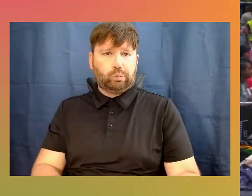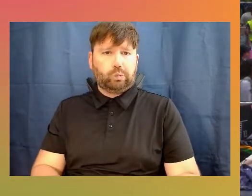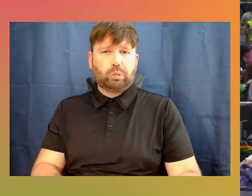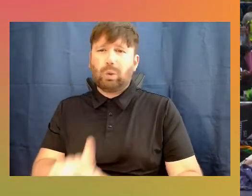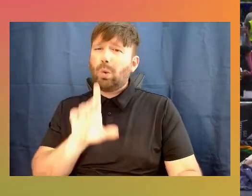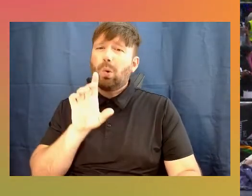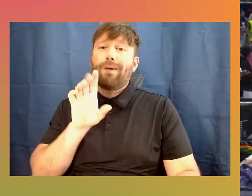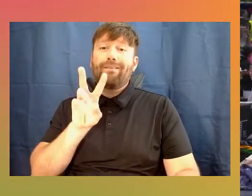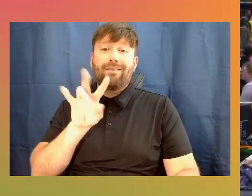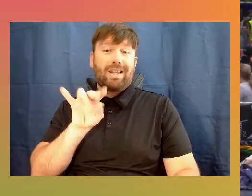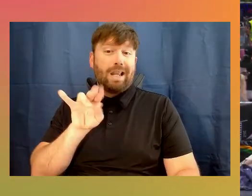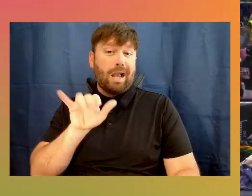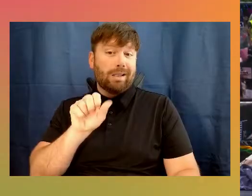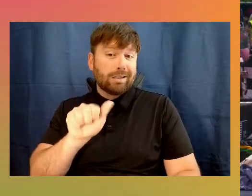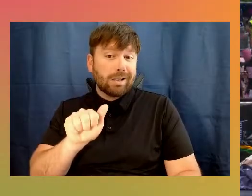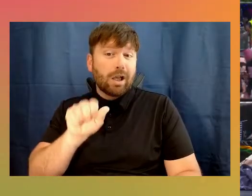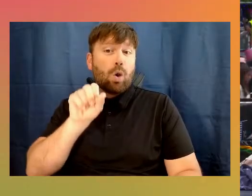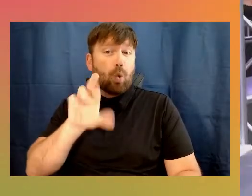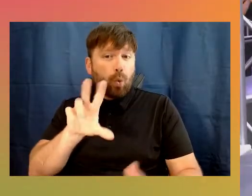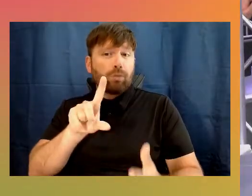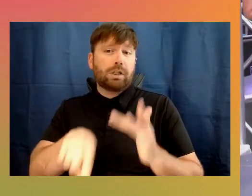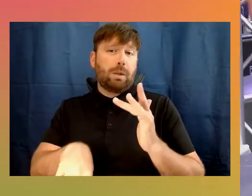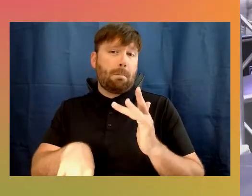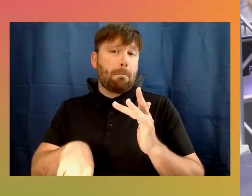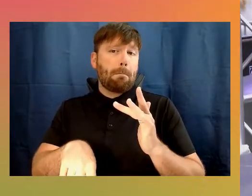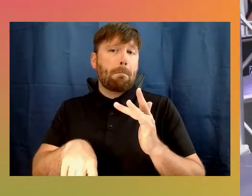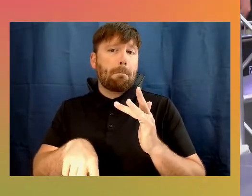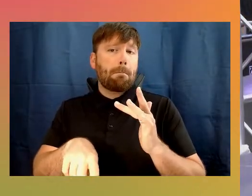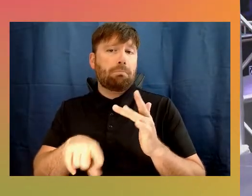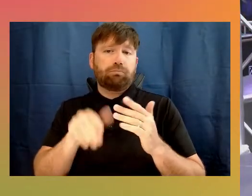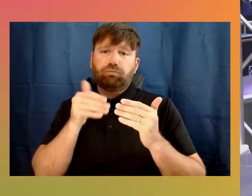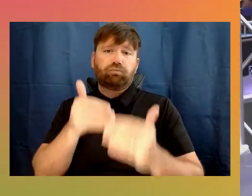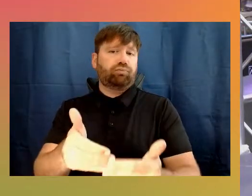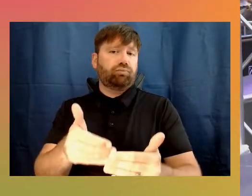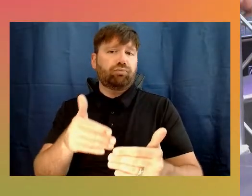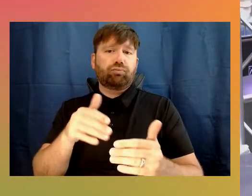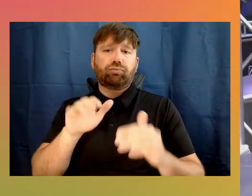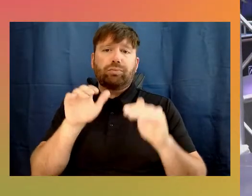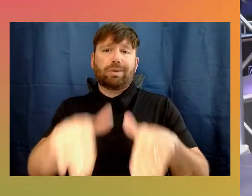EXHALE, LEFT HAND DOWN. VINYASA OR SKIP IT.